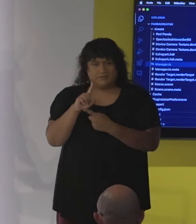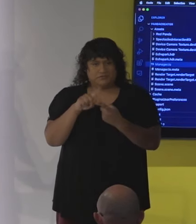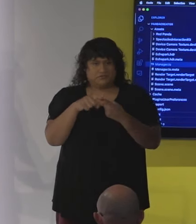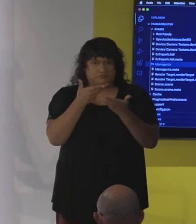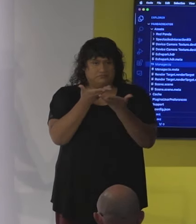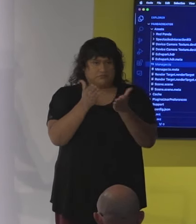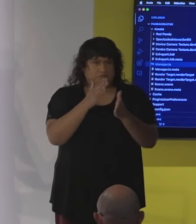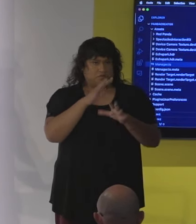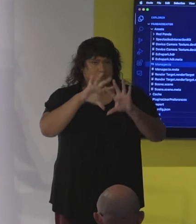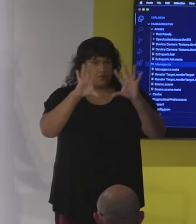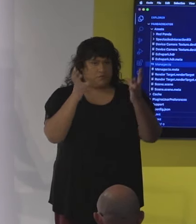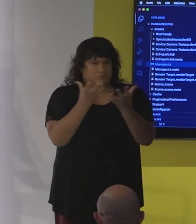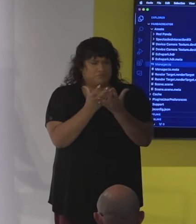So, what are we trying to do here?